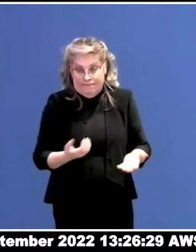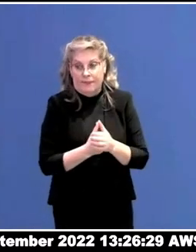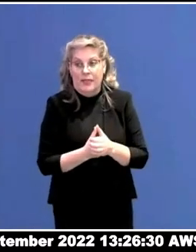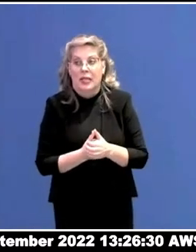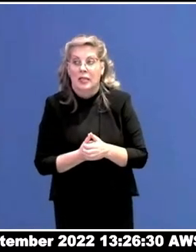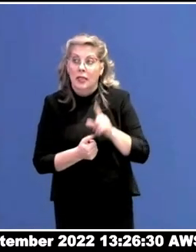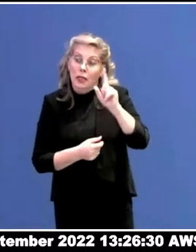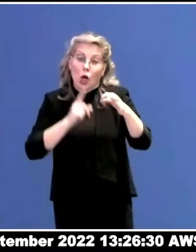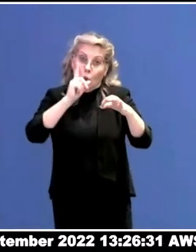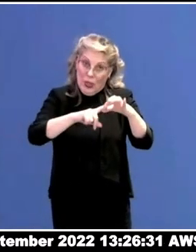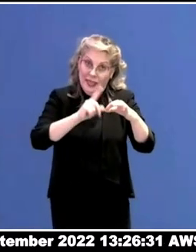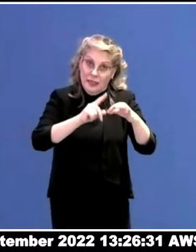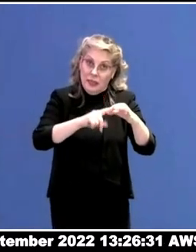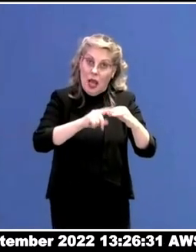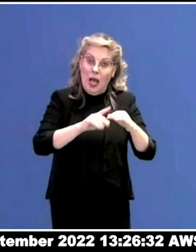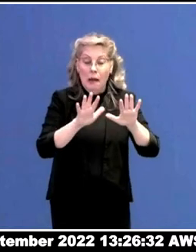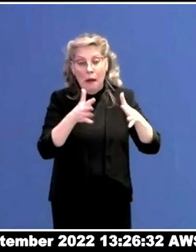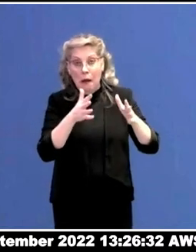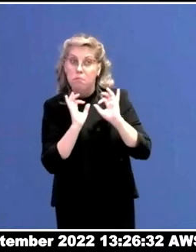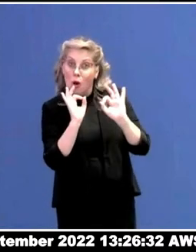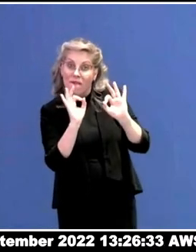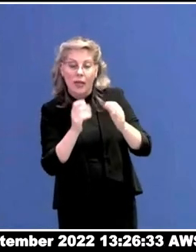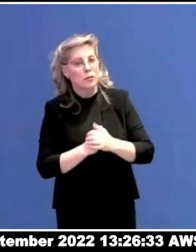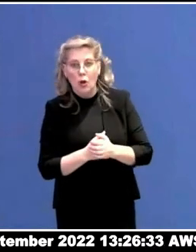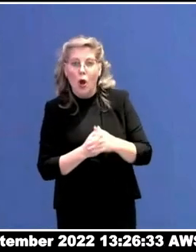Because the services are delivered by the Department of Health.